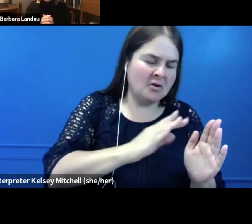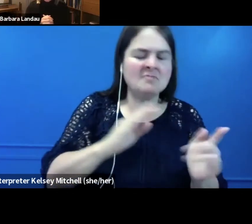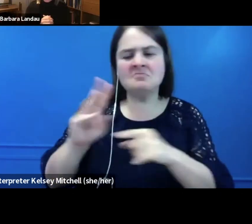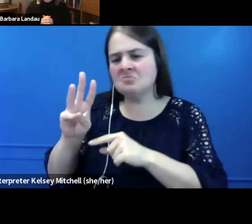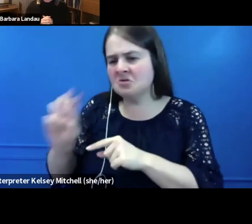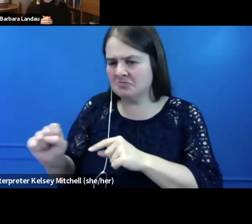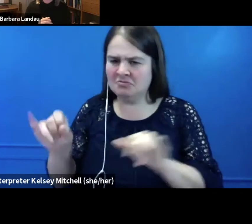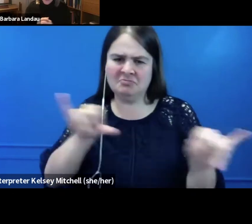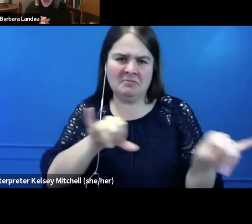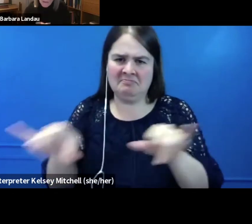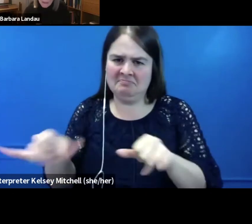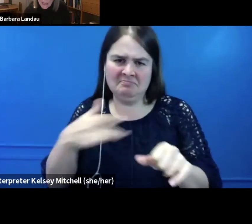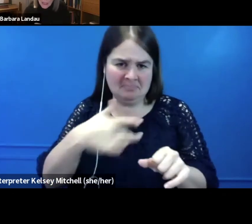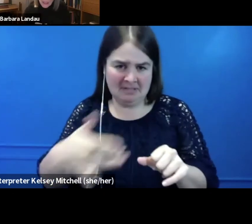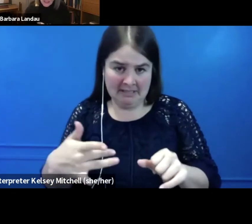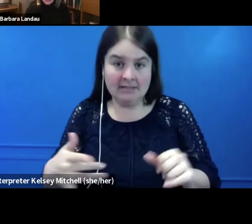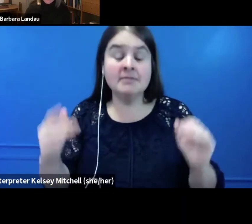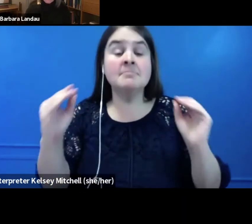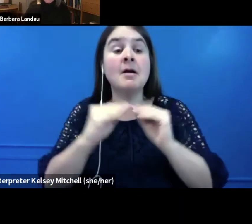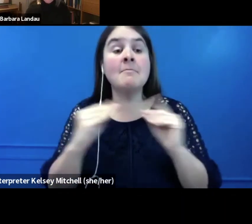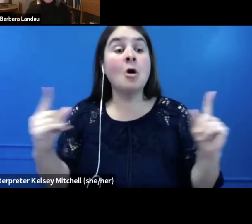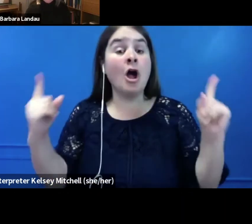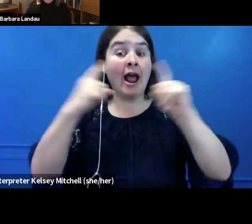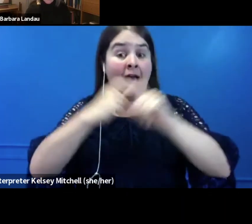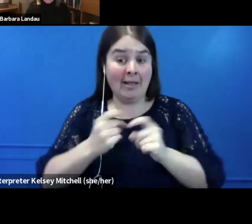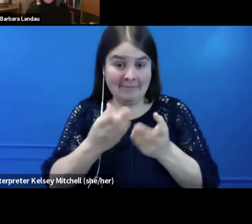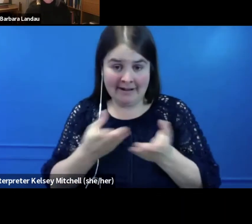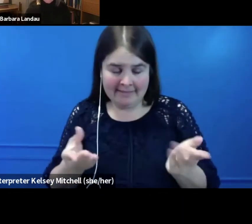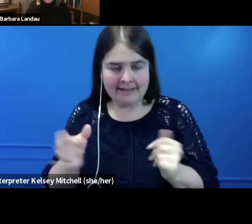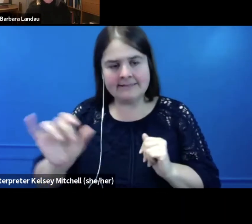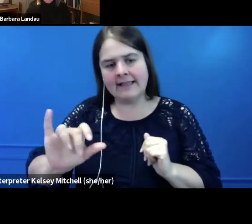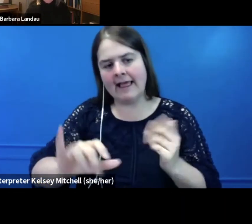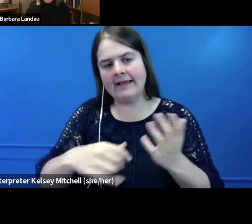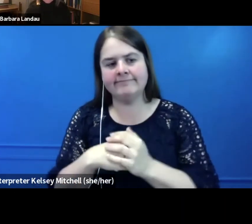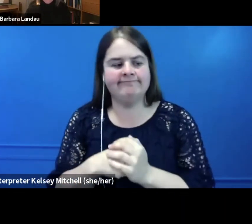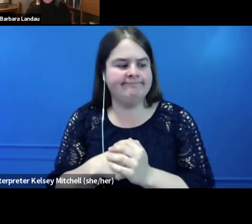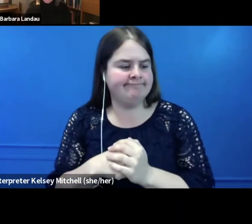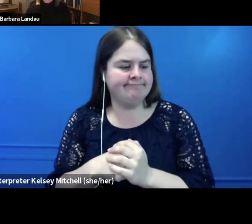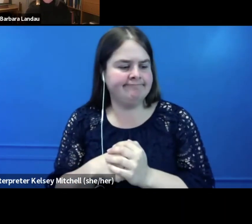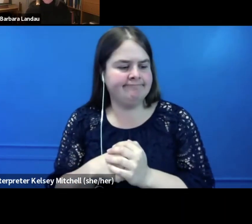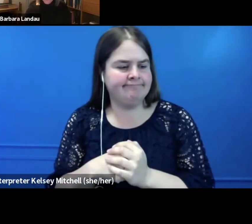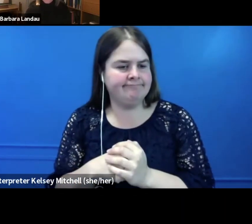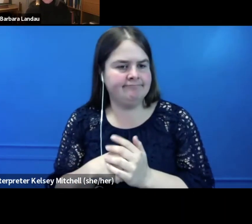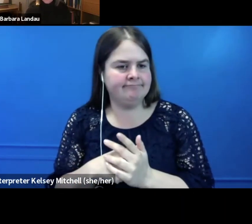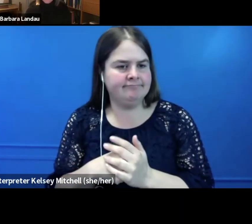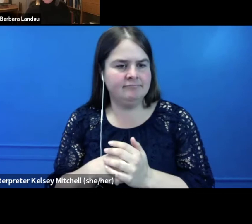very much more complex things like